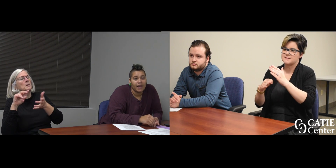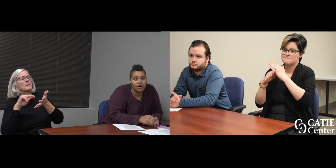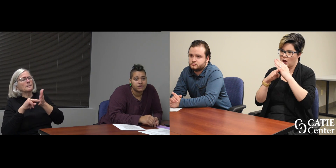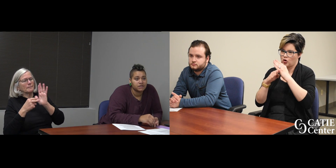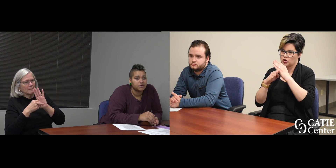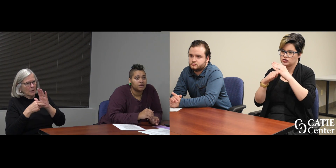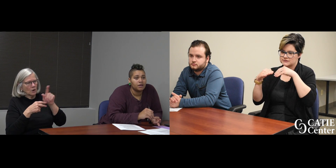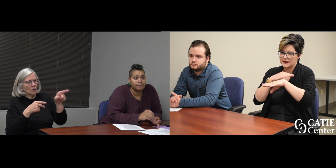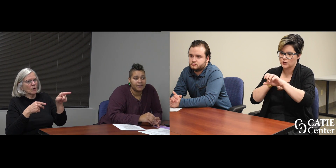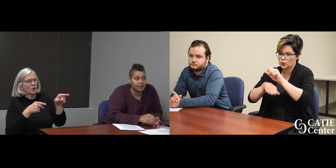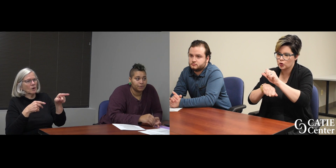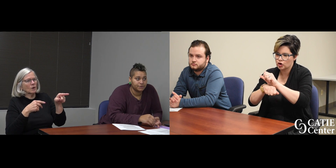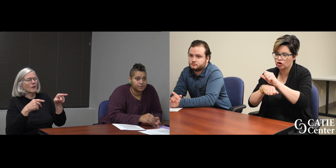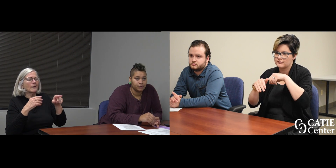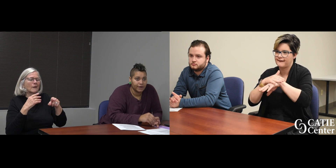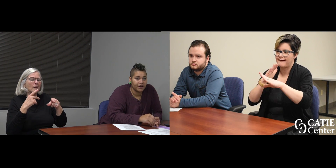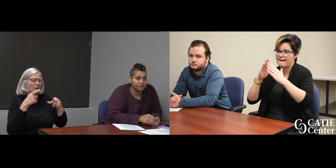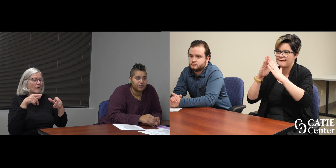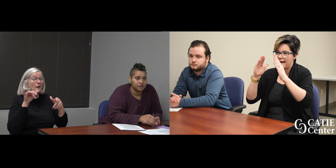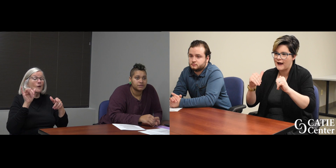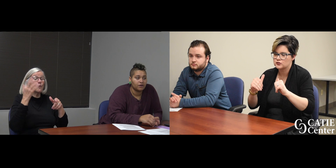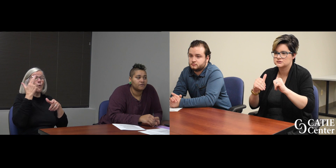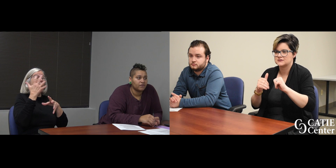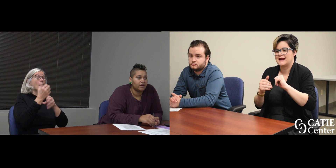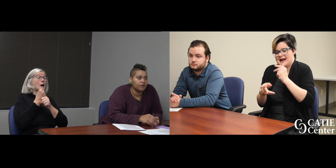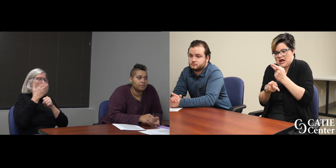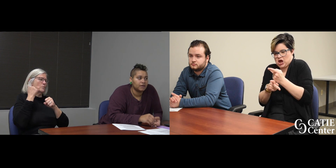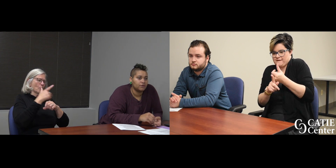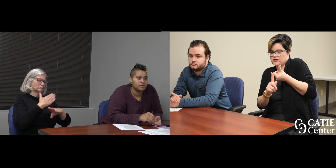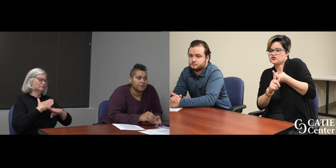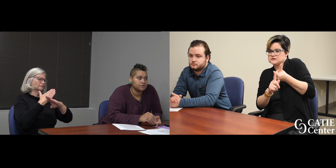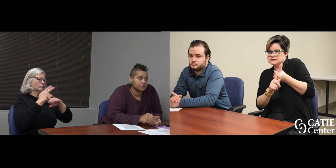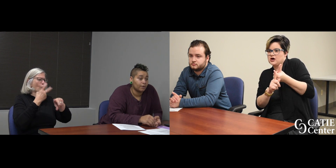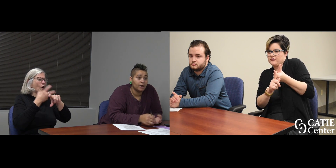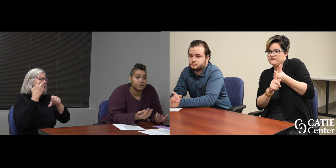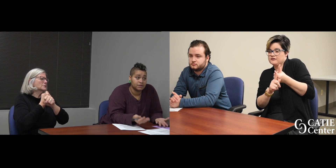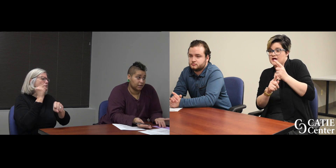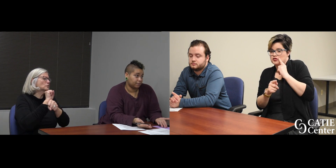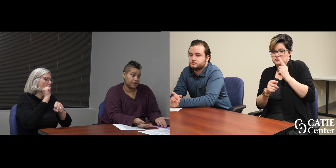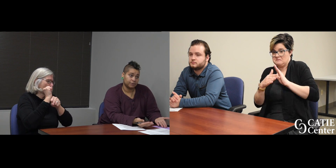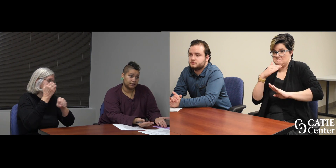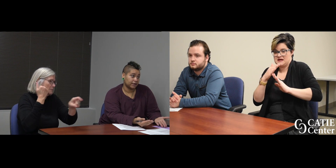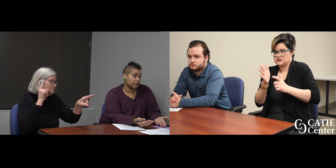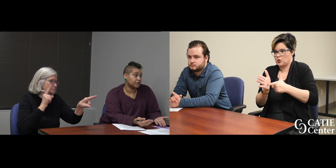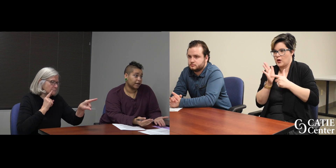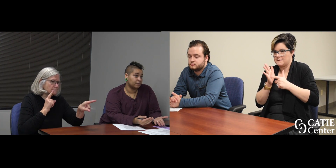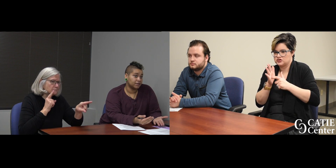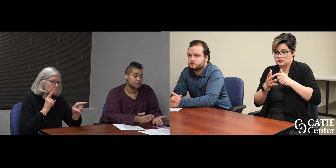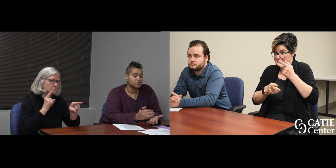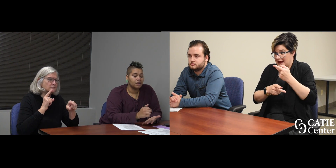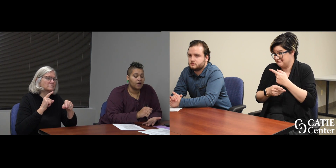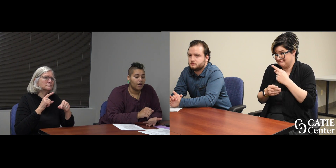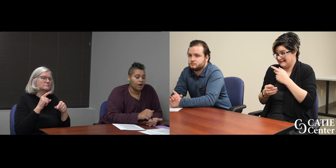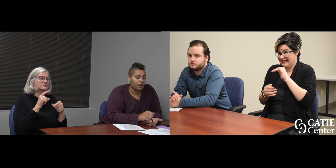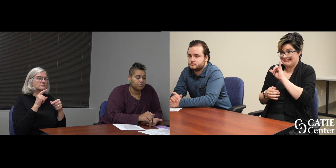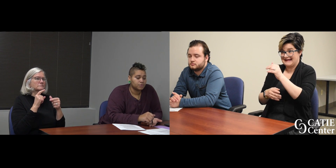getting housing, being able to care for yourself and those basic requirements like being able to take care of your diabetes,